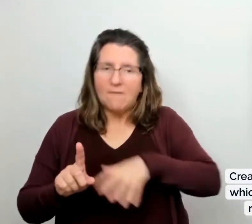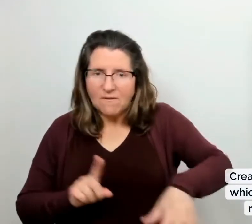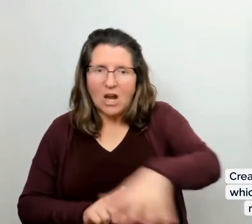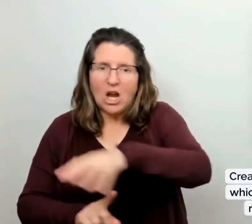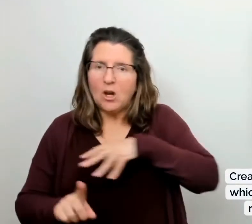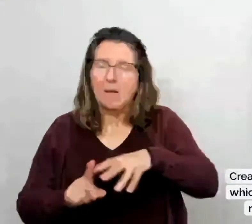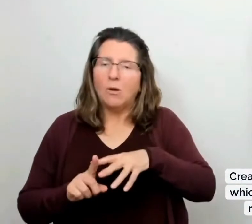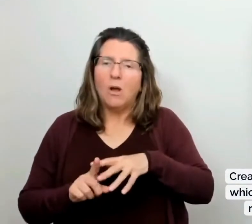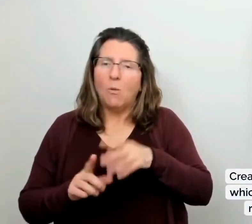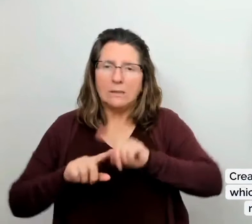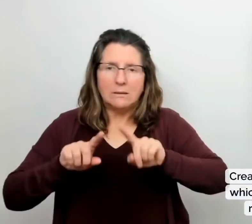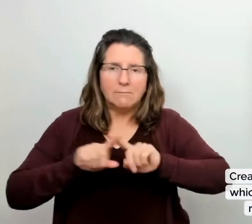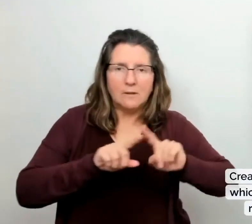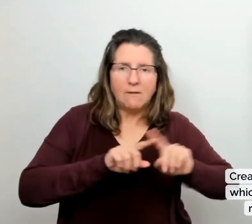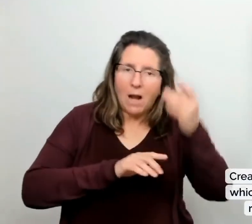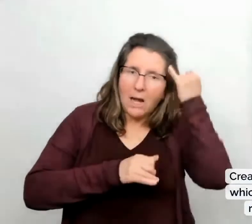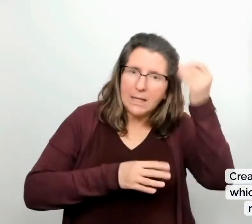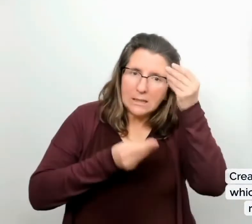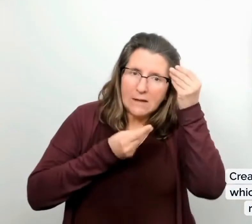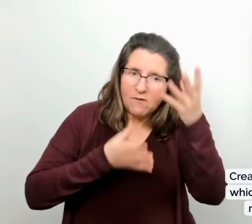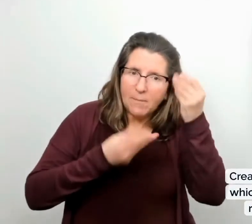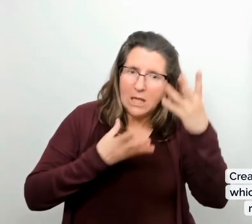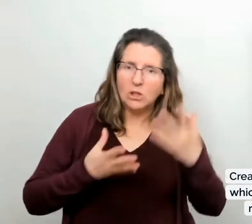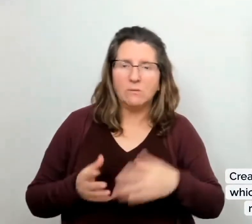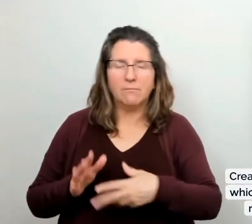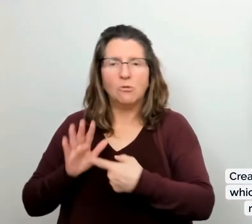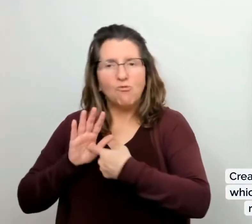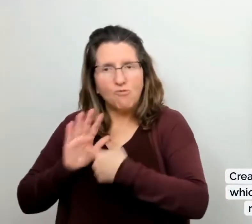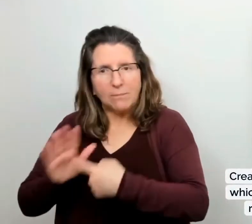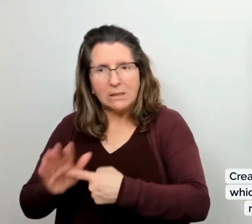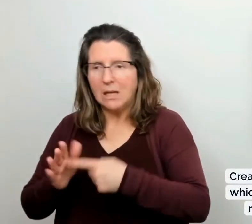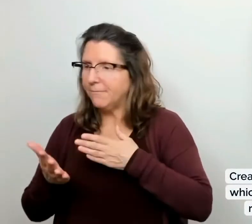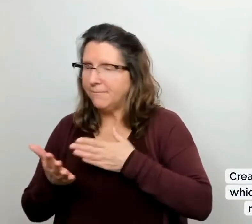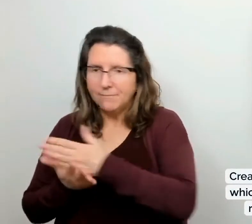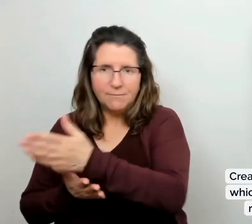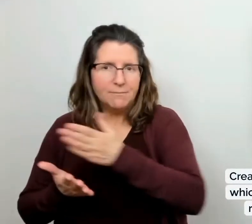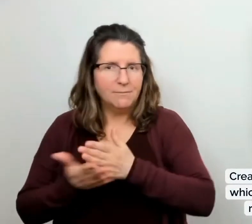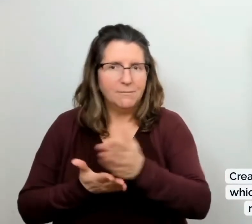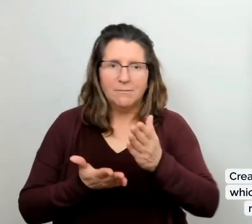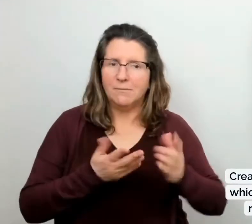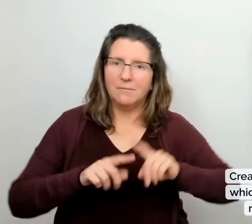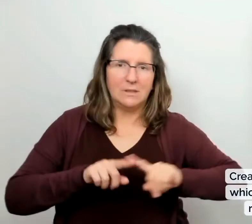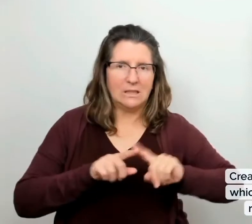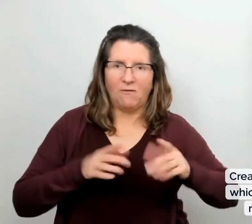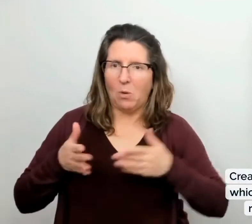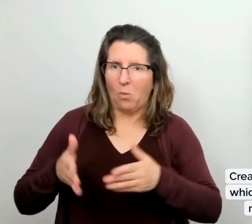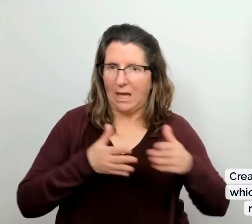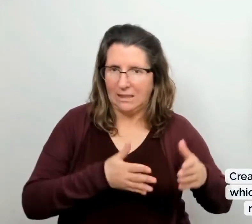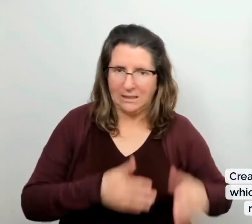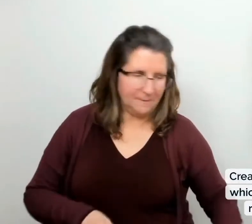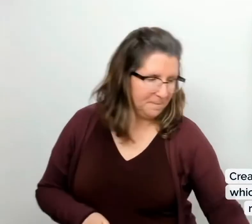Create a learning environment in which ideas and information are represented in multiple ways.